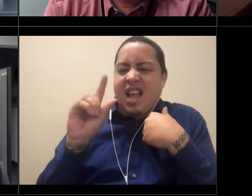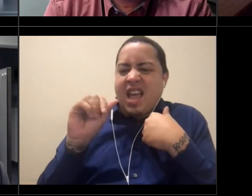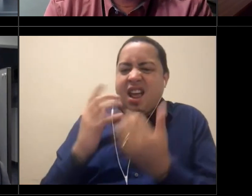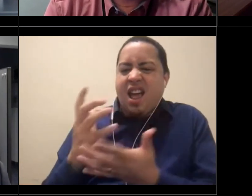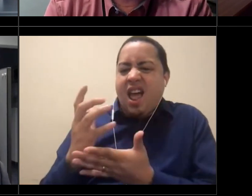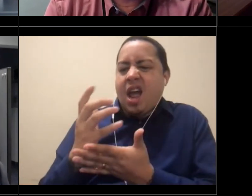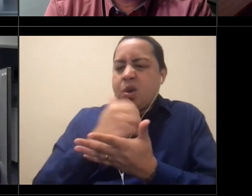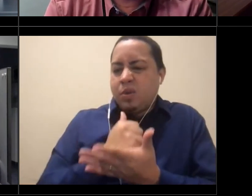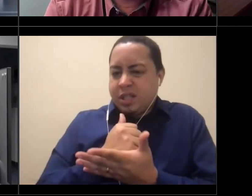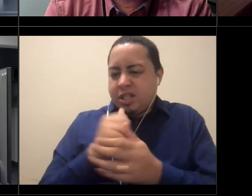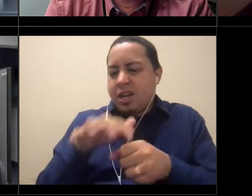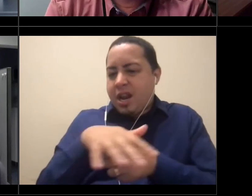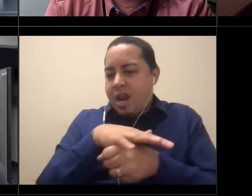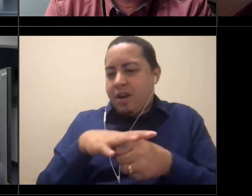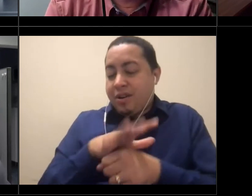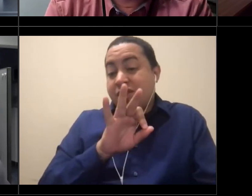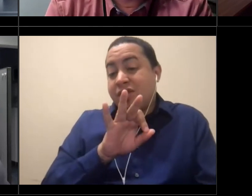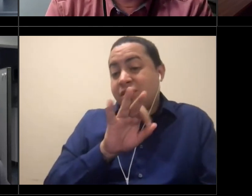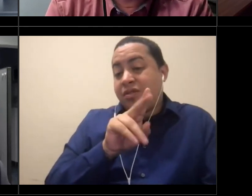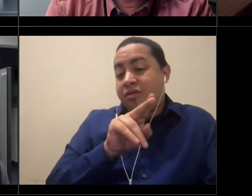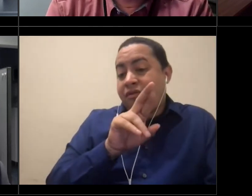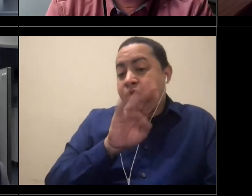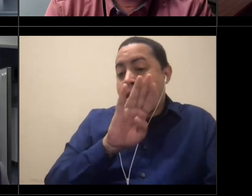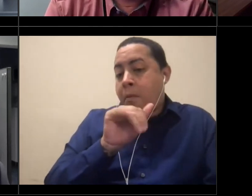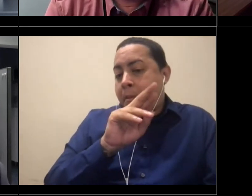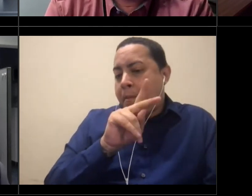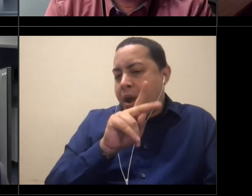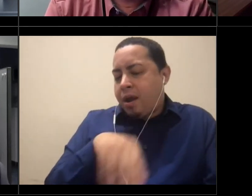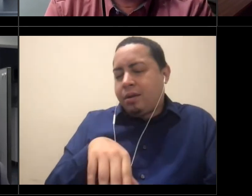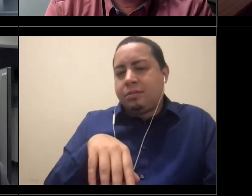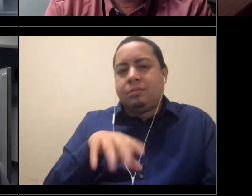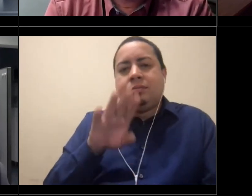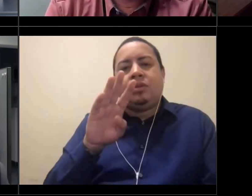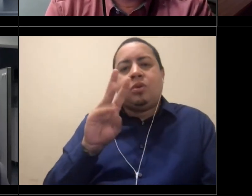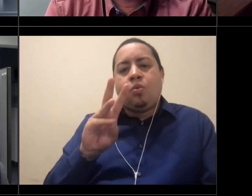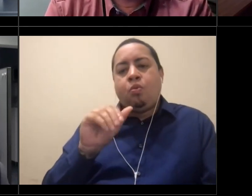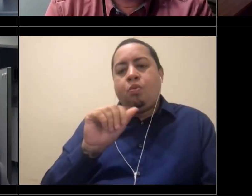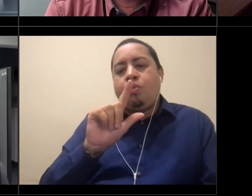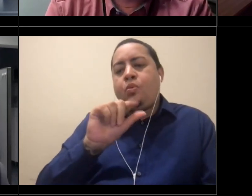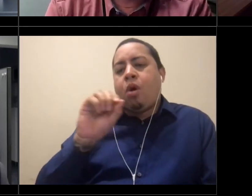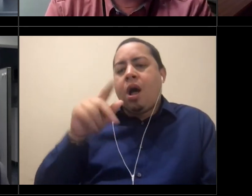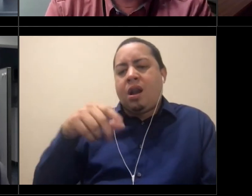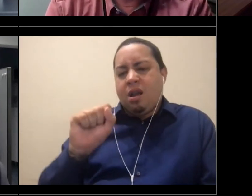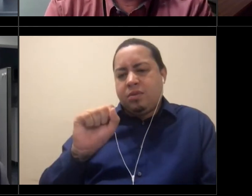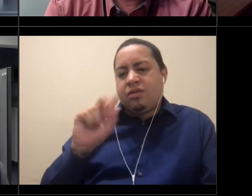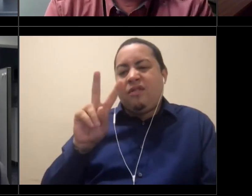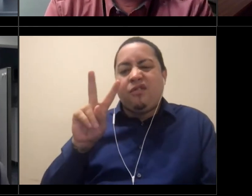Fairbanks, and Wallops Virginia, which is near Chincoteague, Virginia,